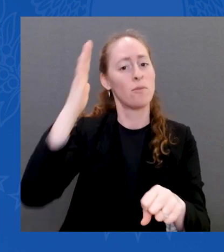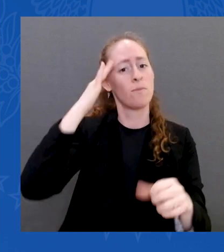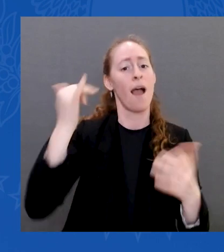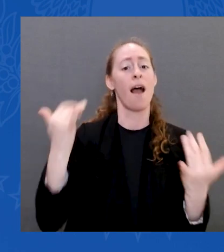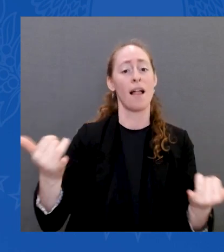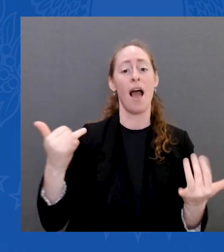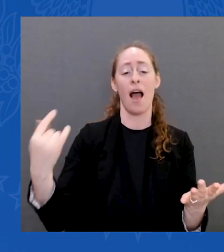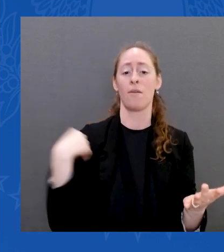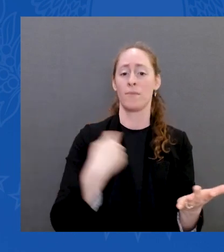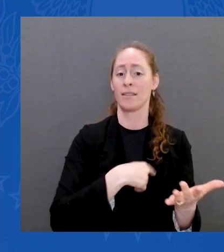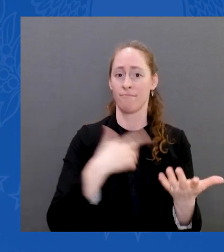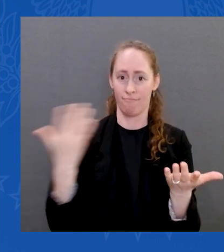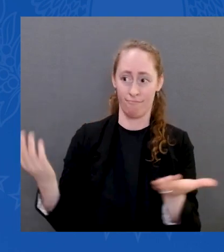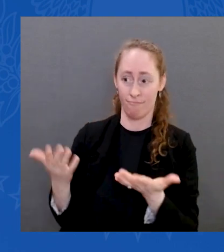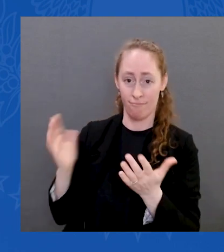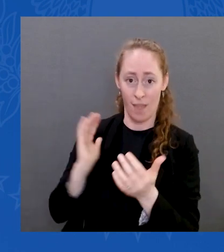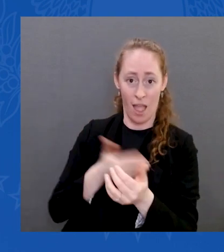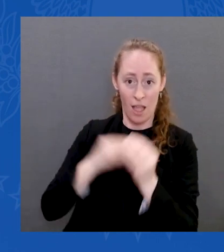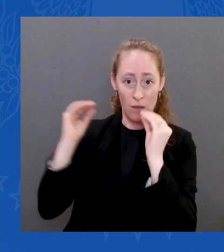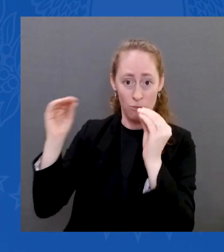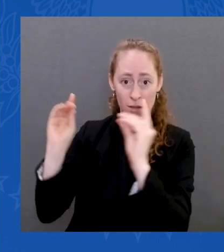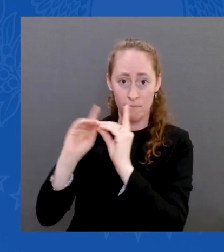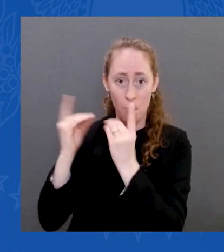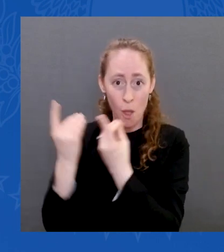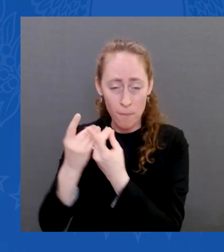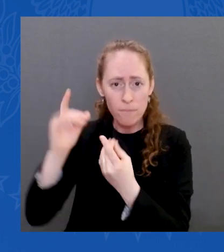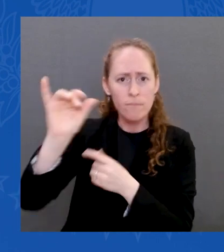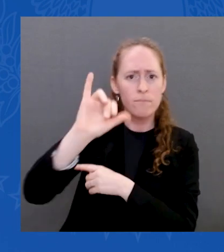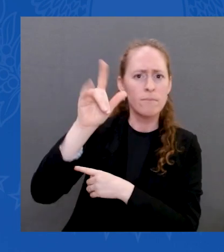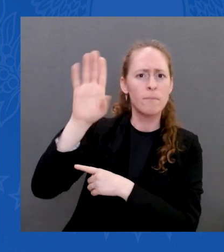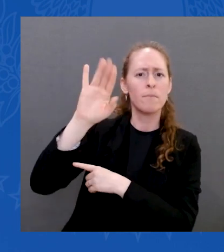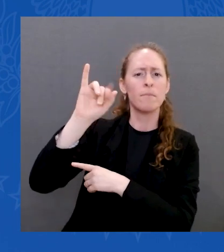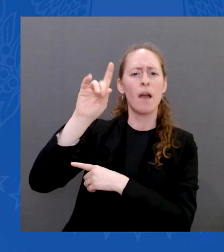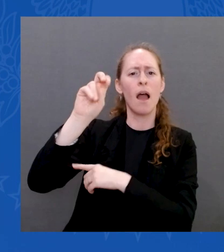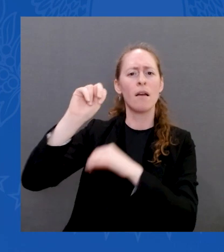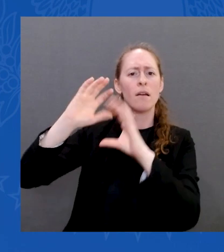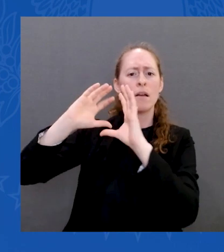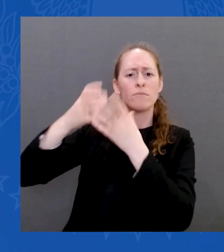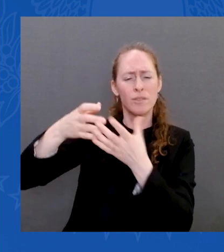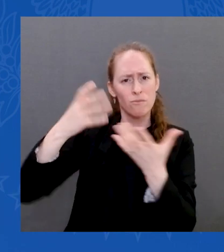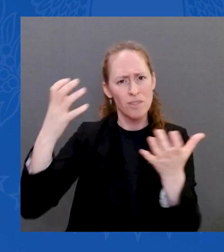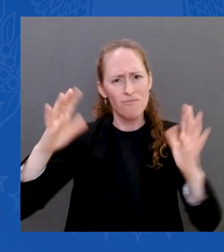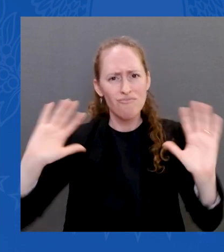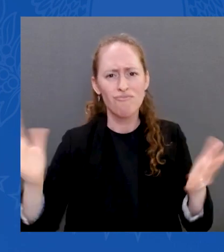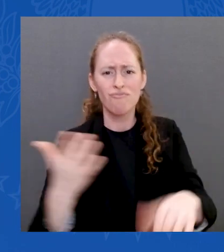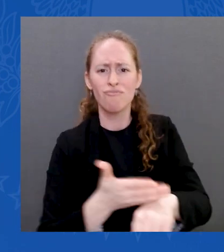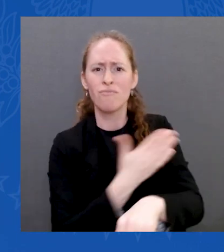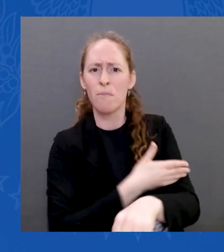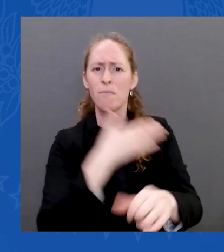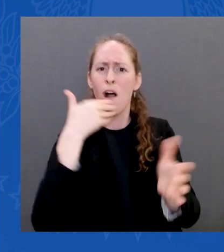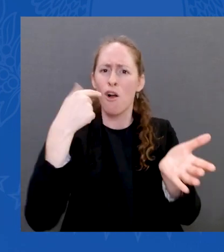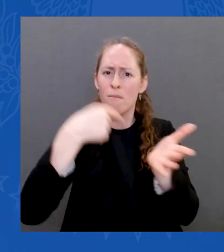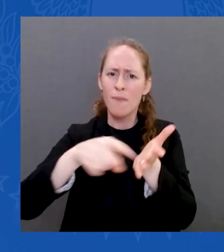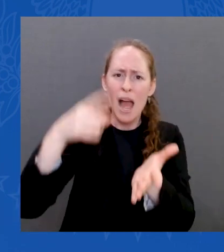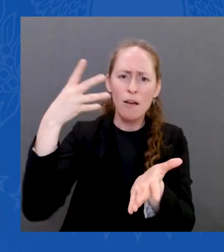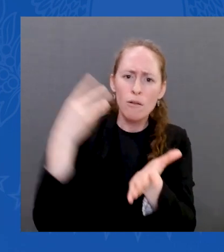more support staff, better working conditions and professional development, and more teacher pipeline programs to bring talented,